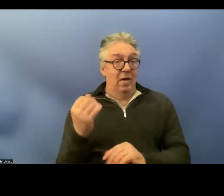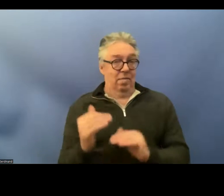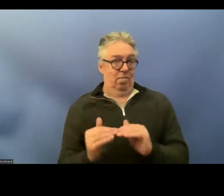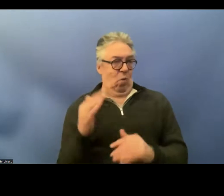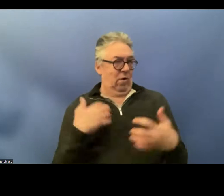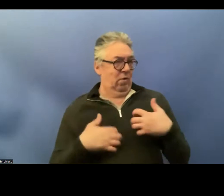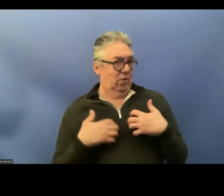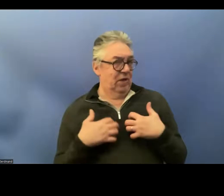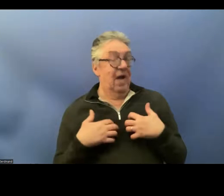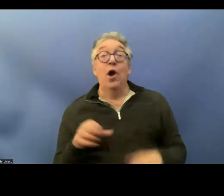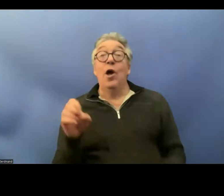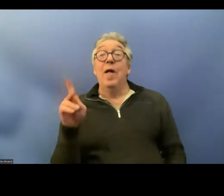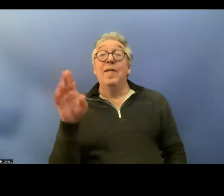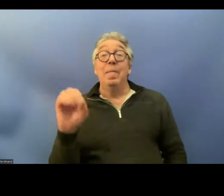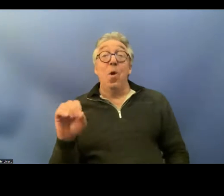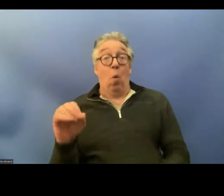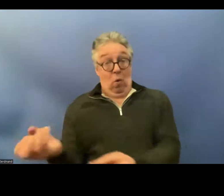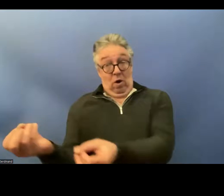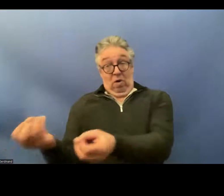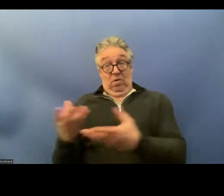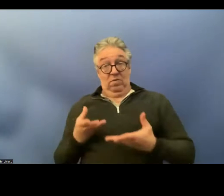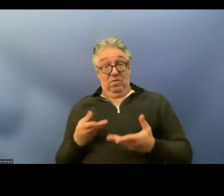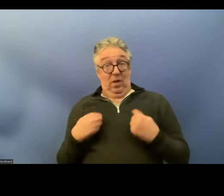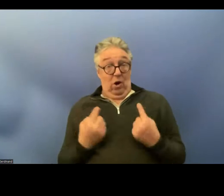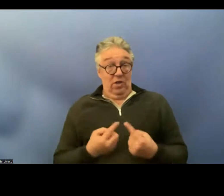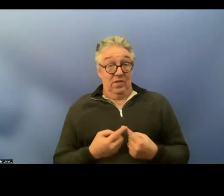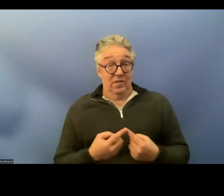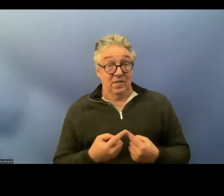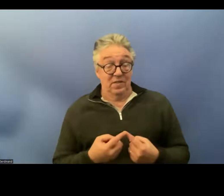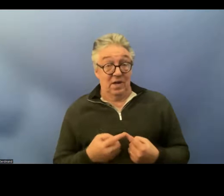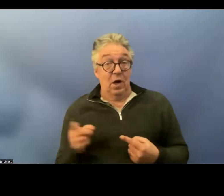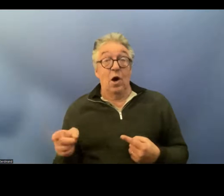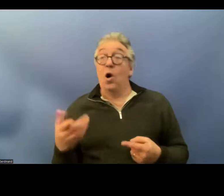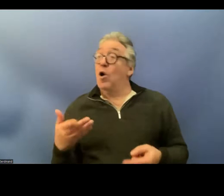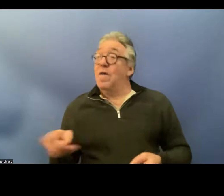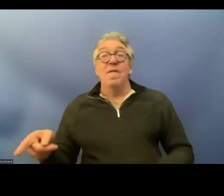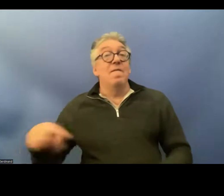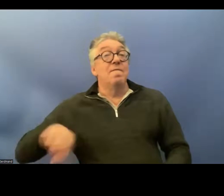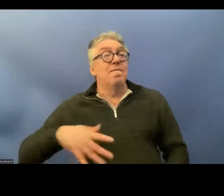Because OPDs are reporting that because they had been strengthened in their capacity to